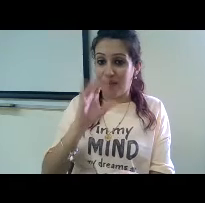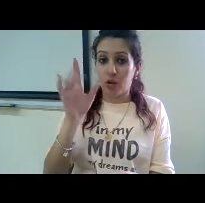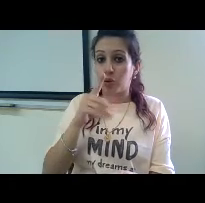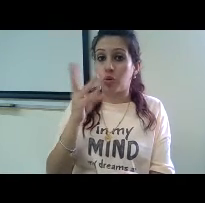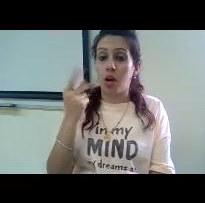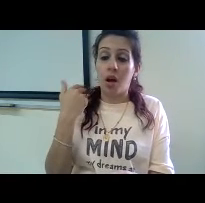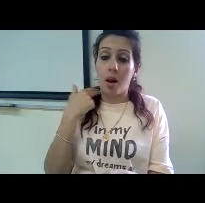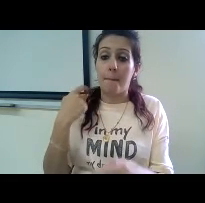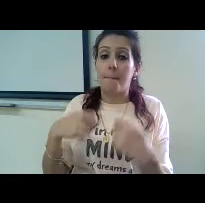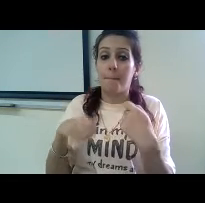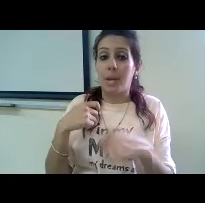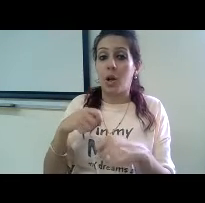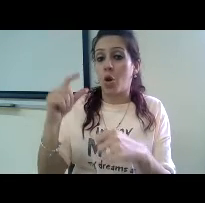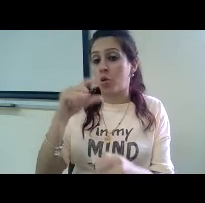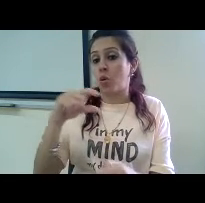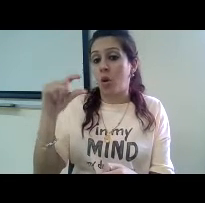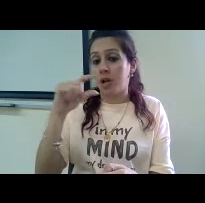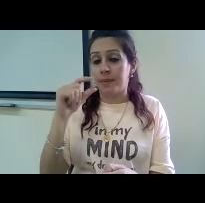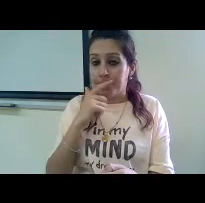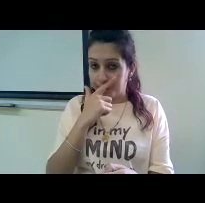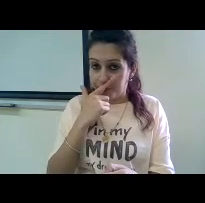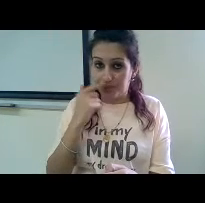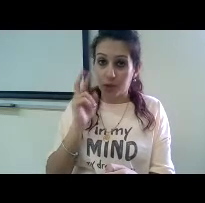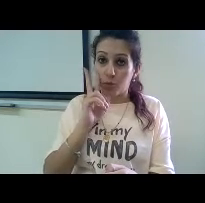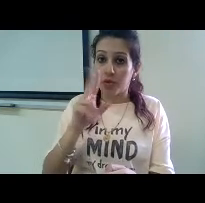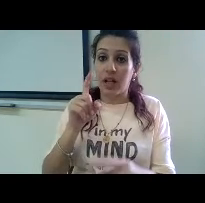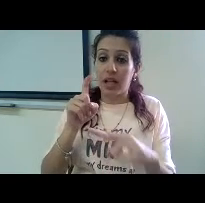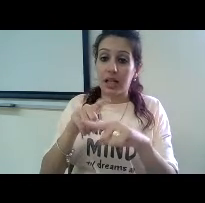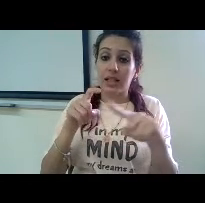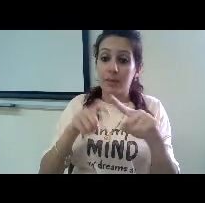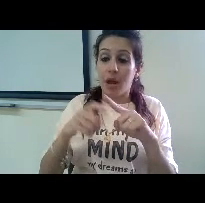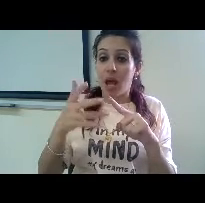in the European Union, in Central and Eastern Europe.